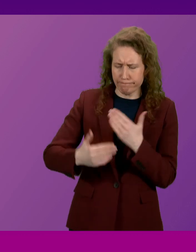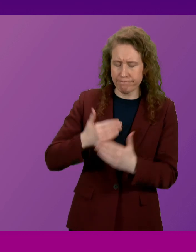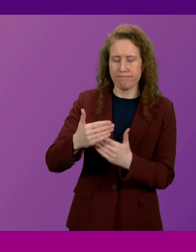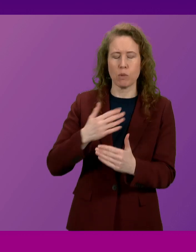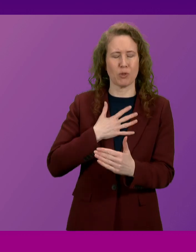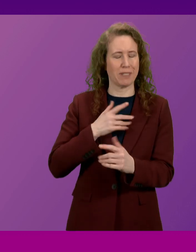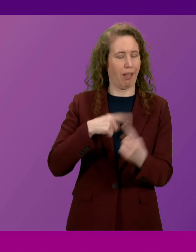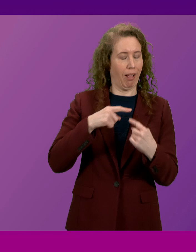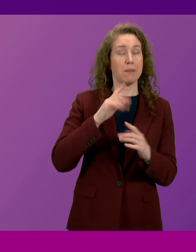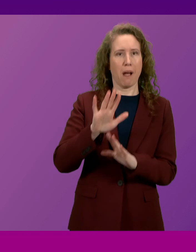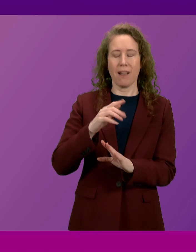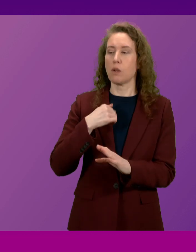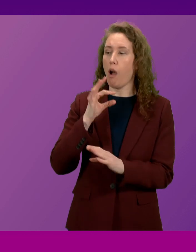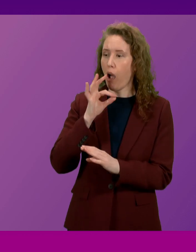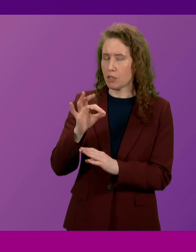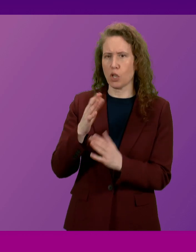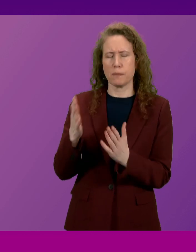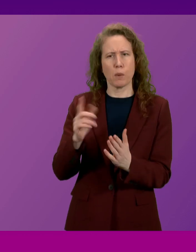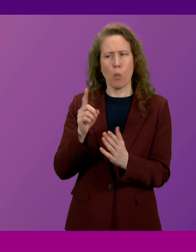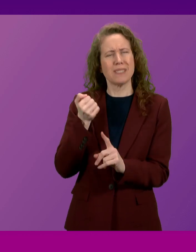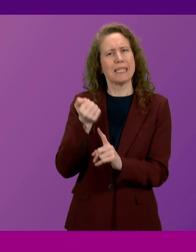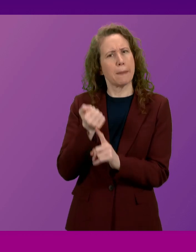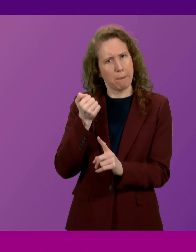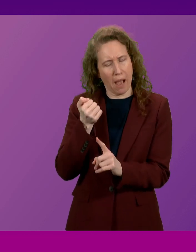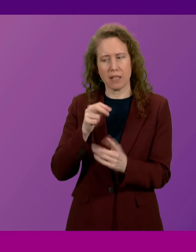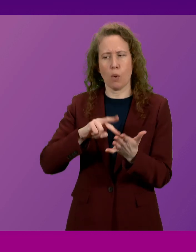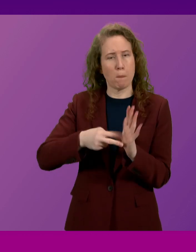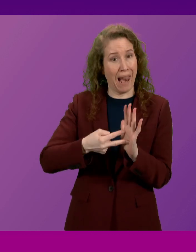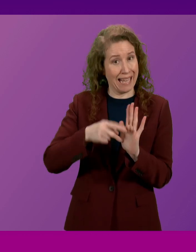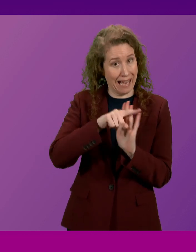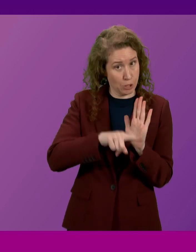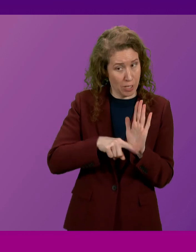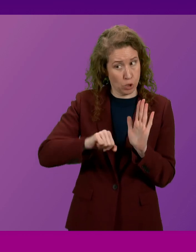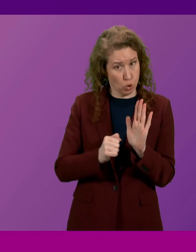To ask the First Minister, regarding any potential impact on planning legislation in Scotland, what